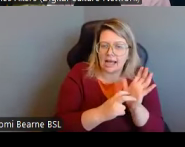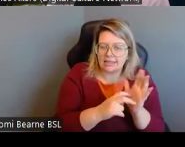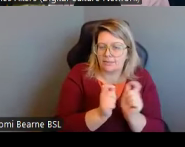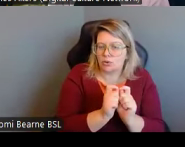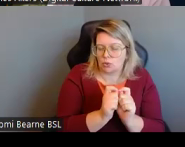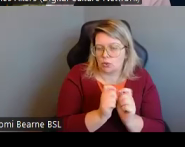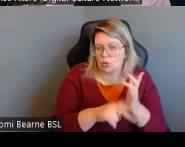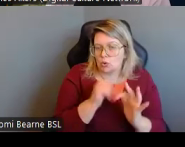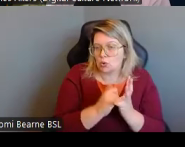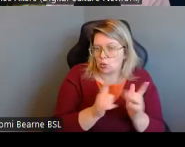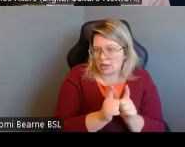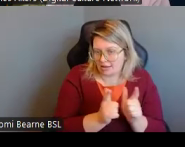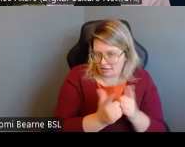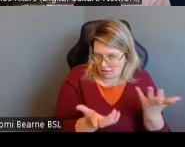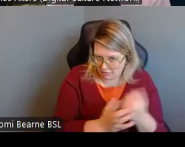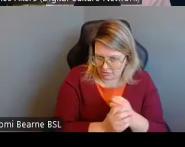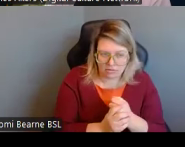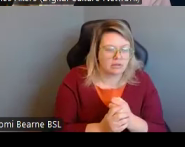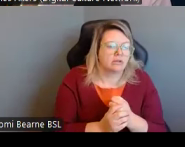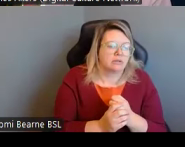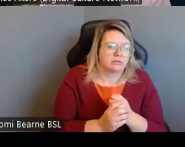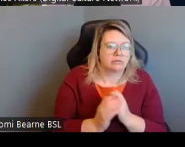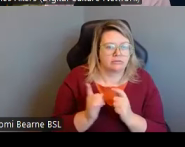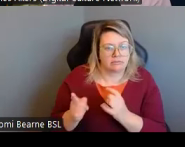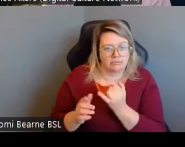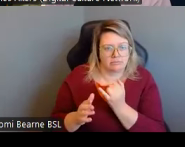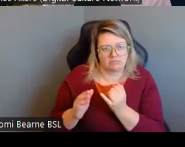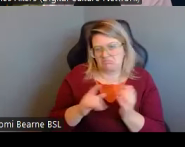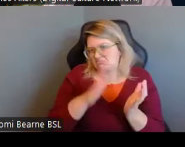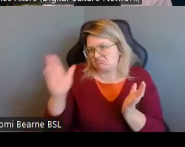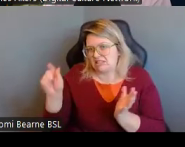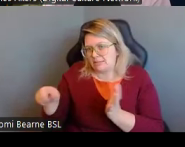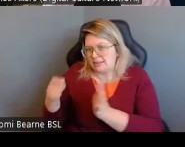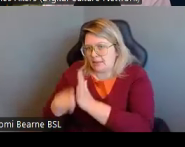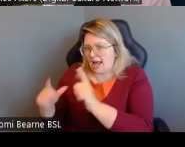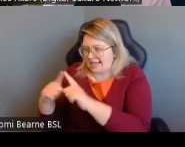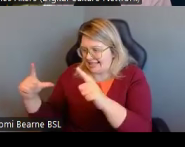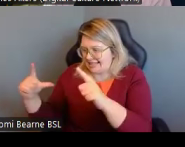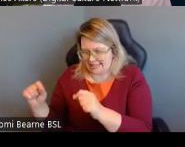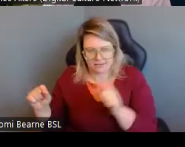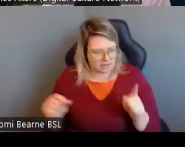Then this last one is someone buying a ticket for you, but you don't know how someone's gone from there to there.